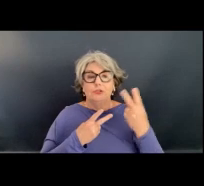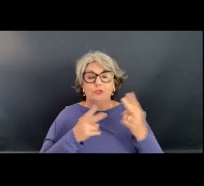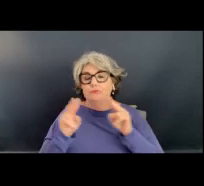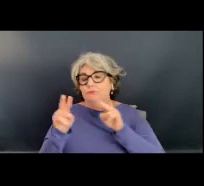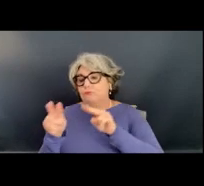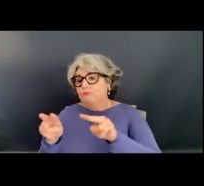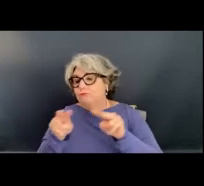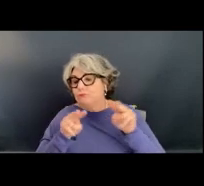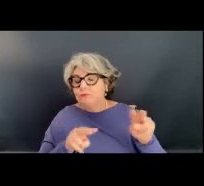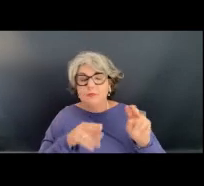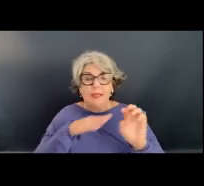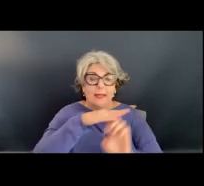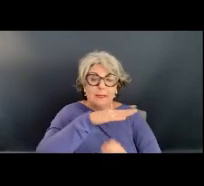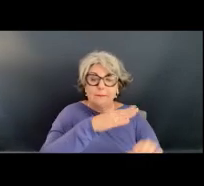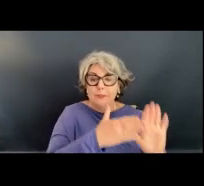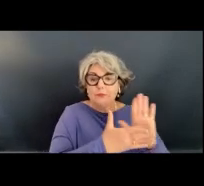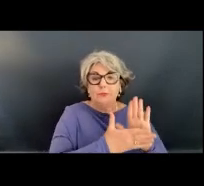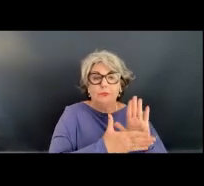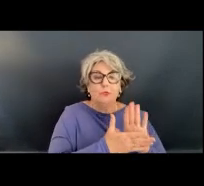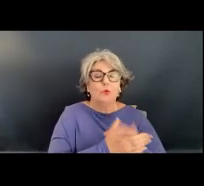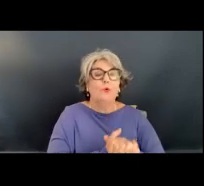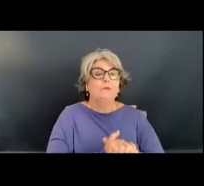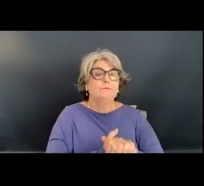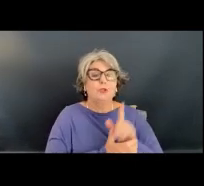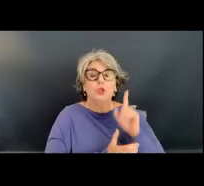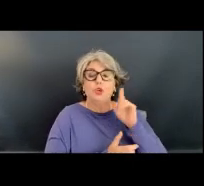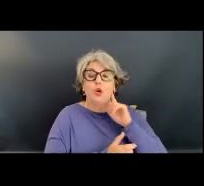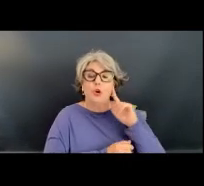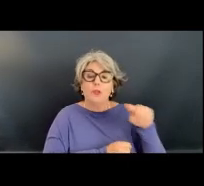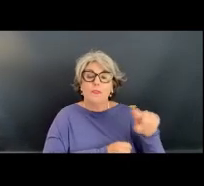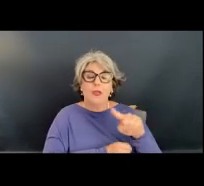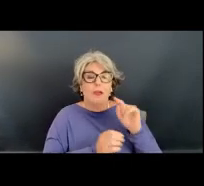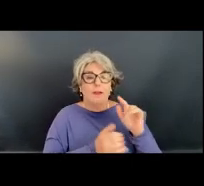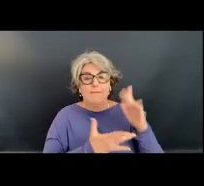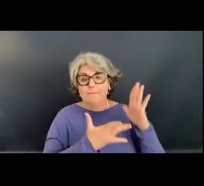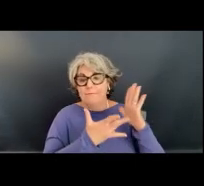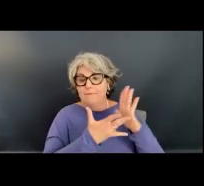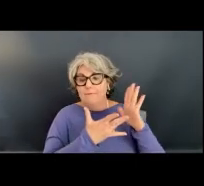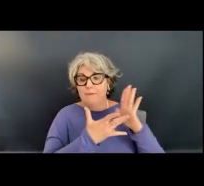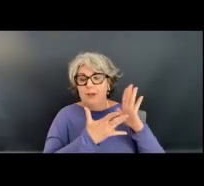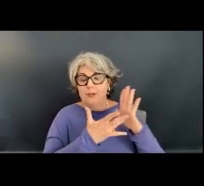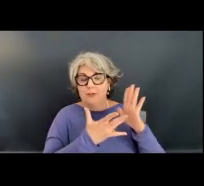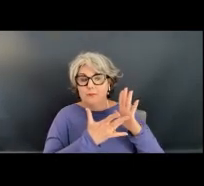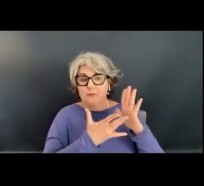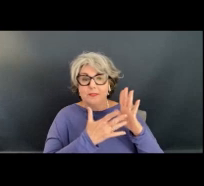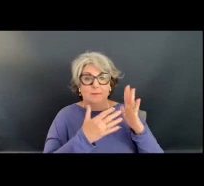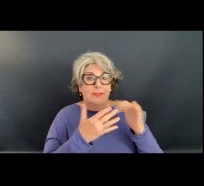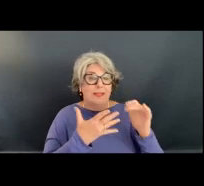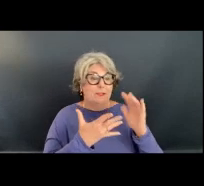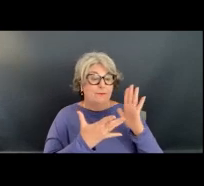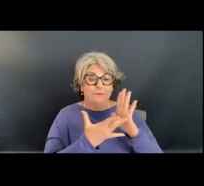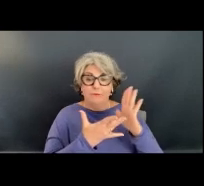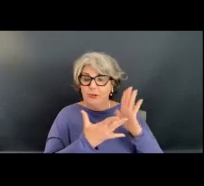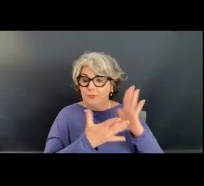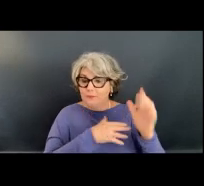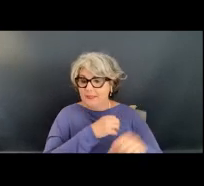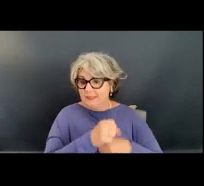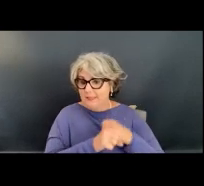elementary classroom. You heard those students say that they're freshmen. This this course can be taken as early as a student's freshman